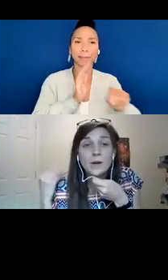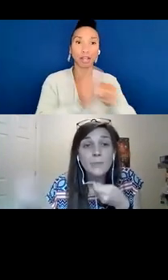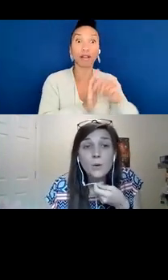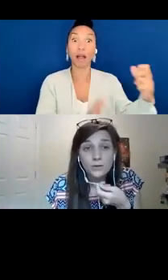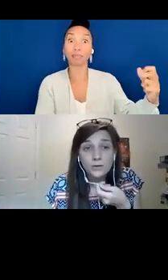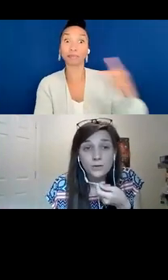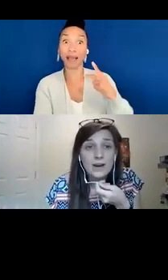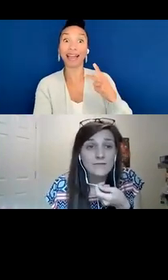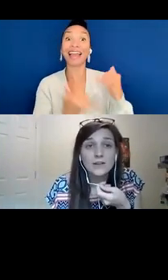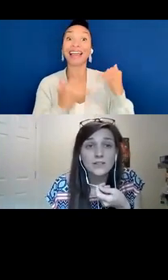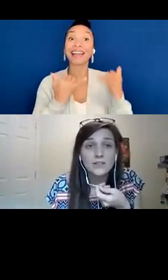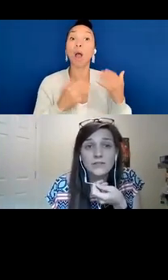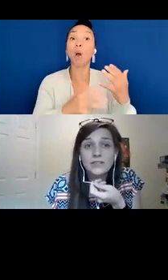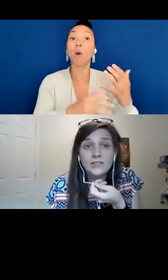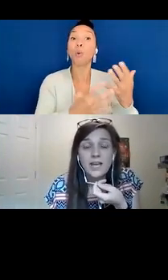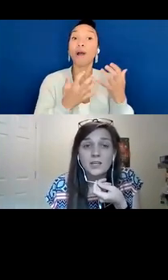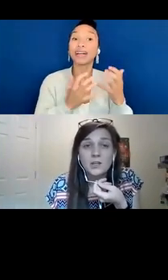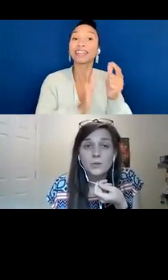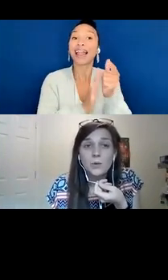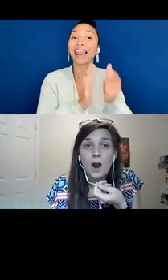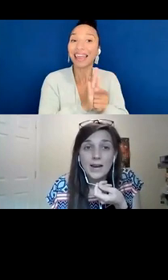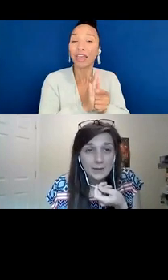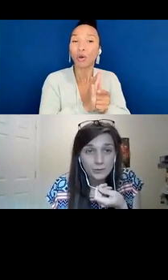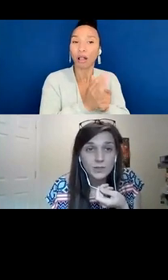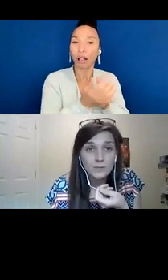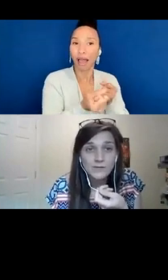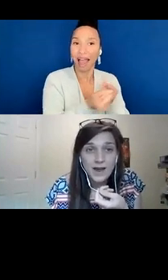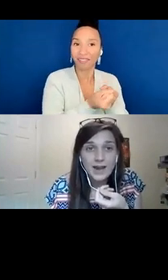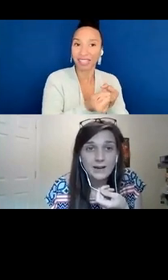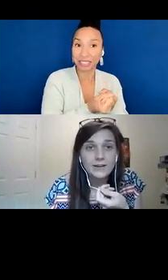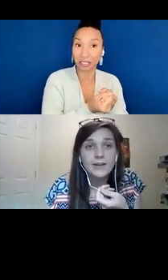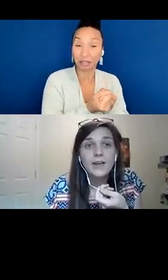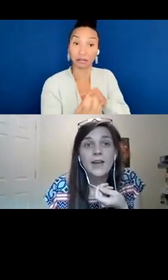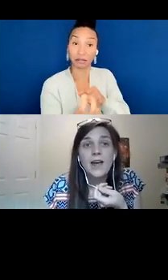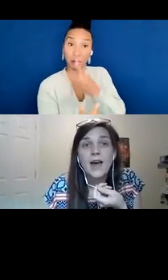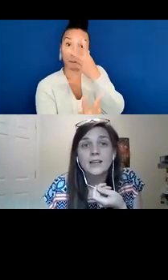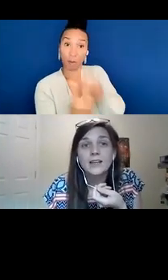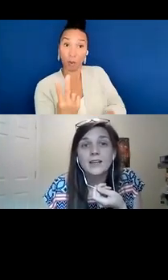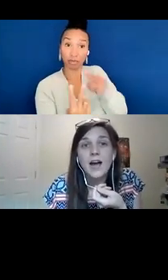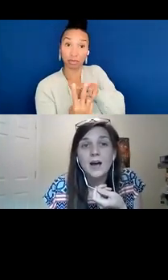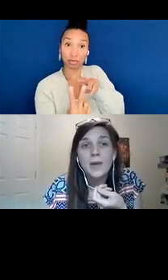They're both funded services that you are able to provide.